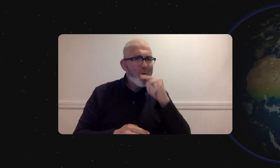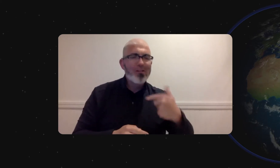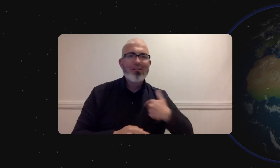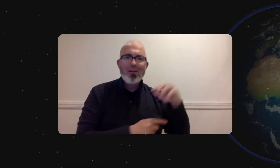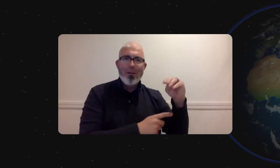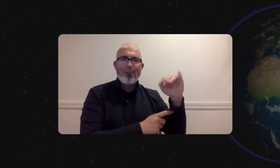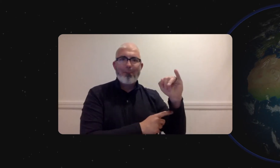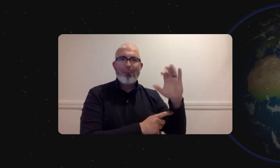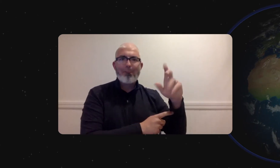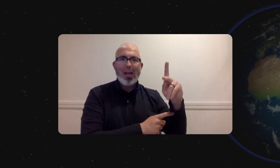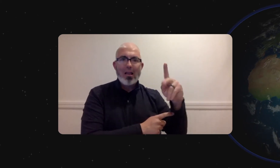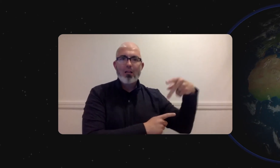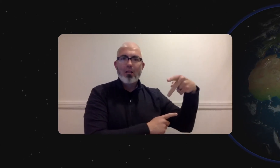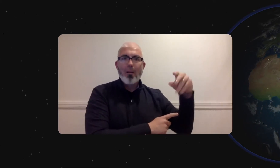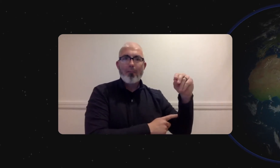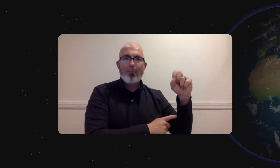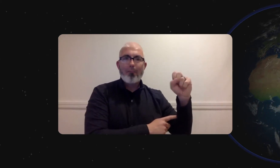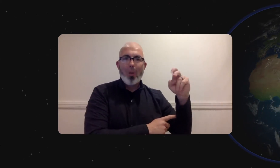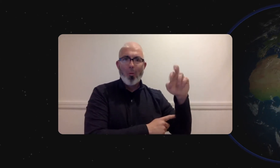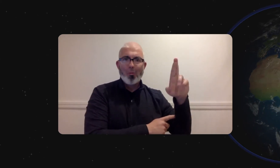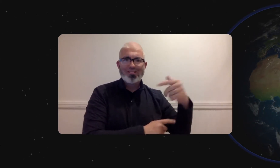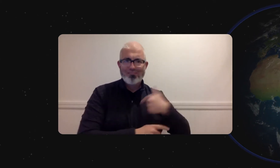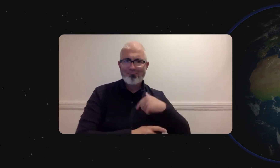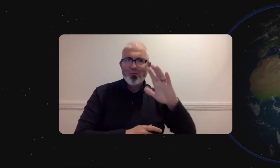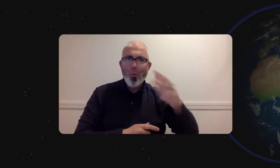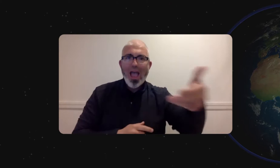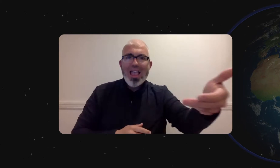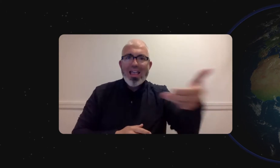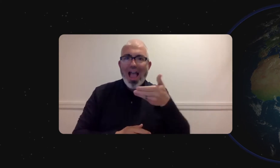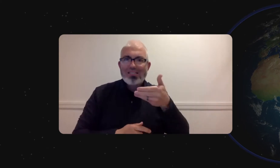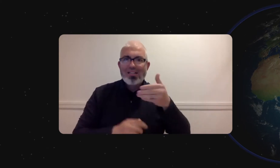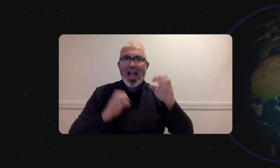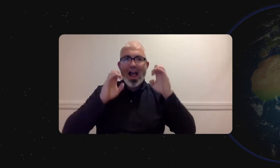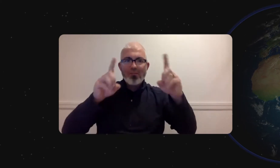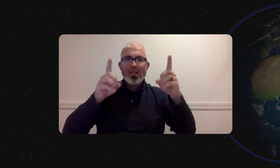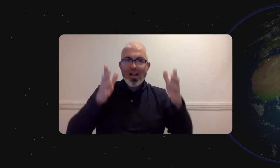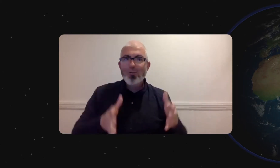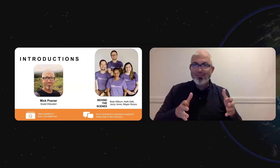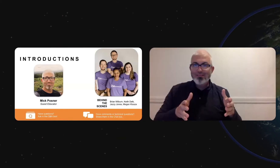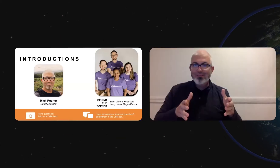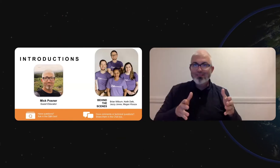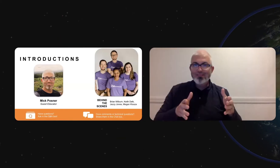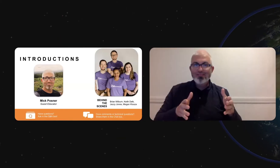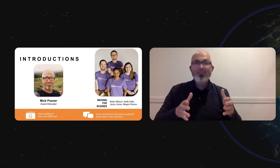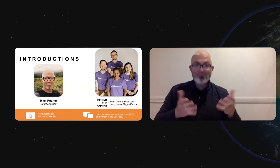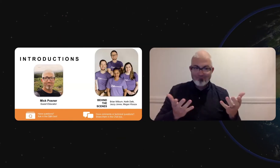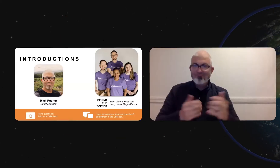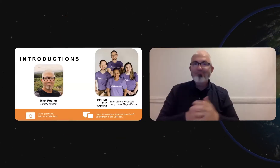Mick Posner. I'm your Guest Educator Host.